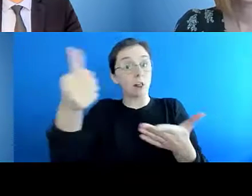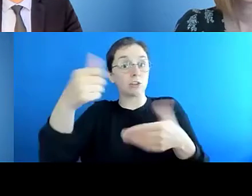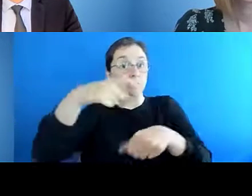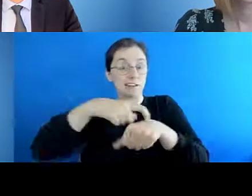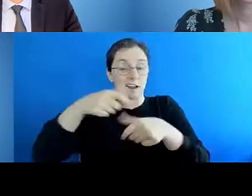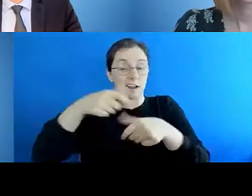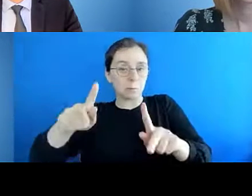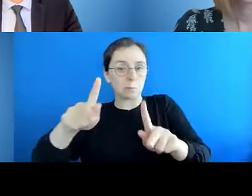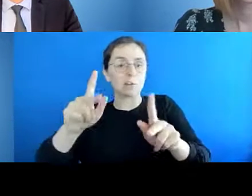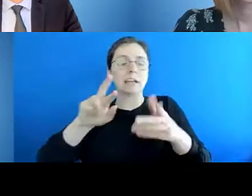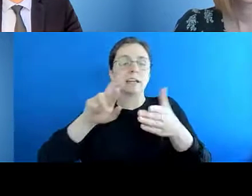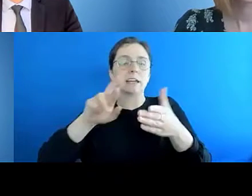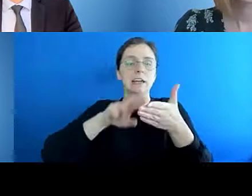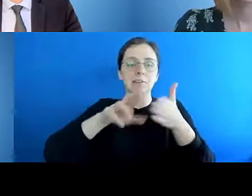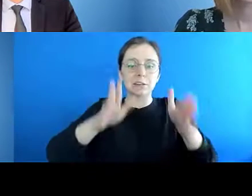could consider talking with IRBs as well.